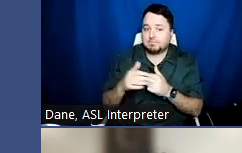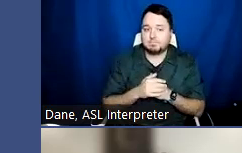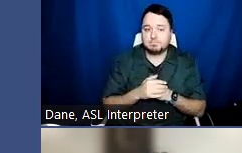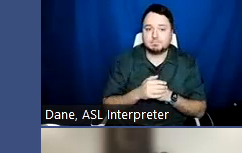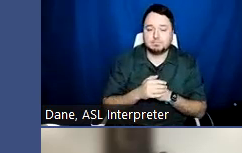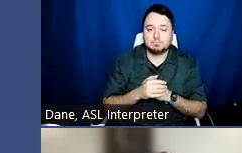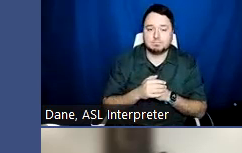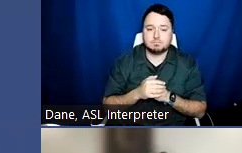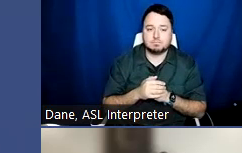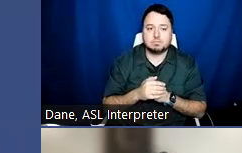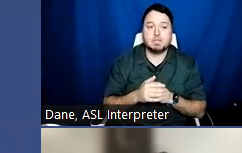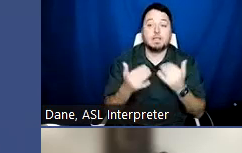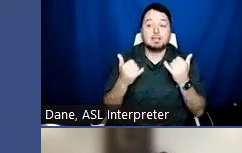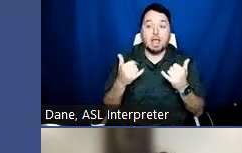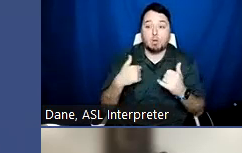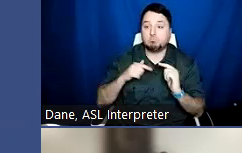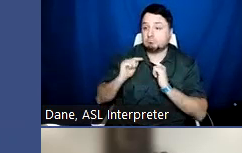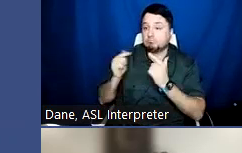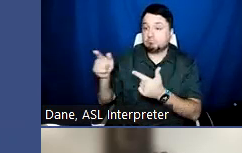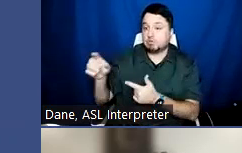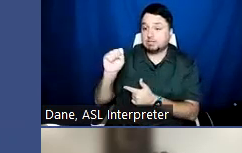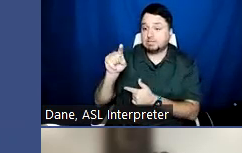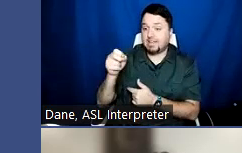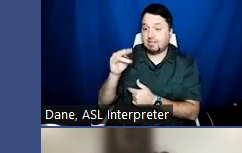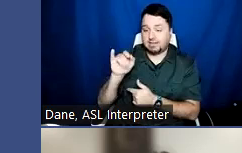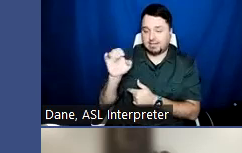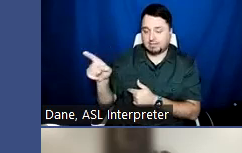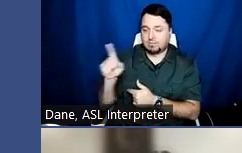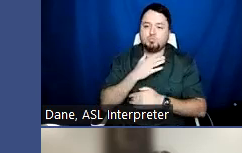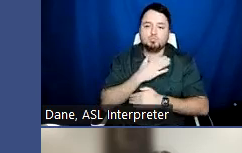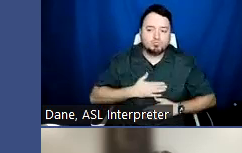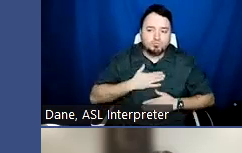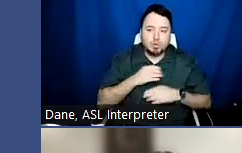So I am now going to turn it over to Stephanie, we appreciate the opportunity to participate today.